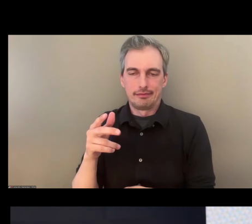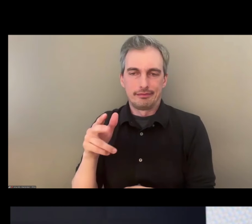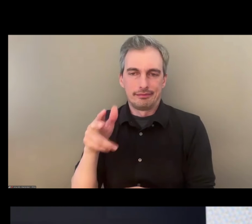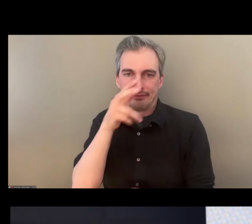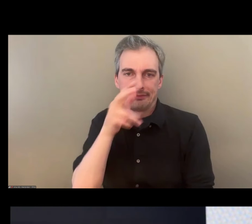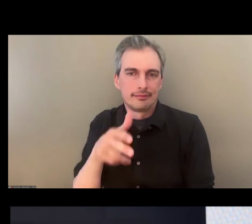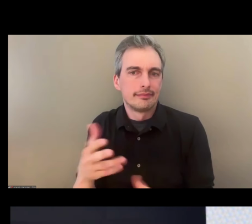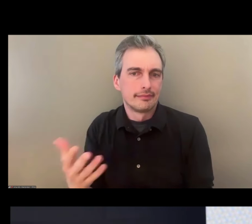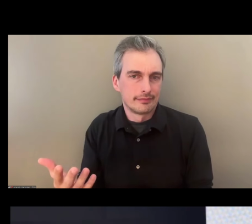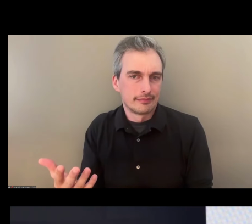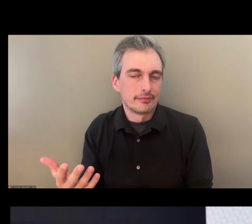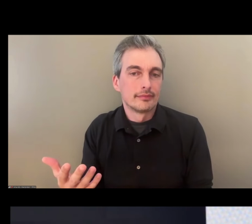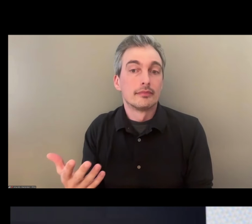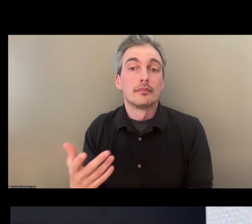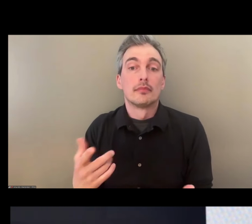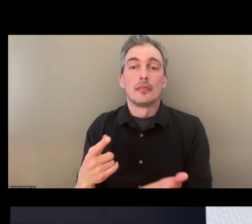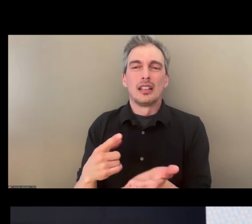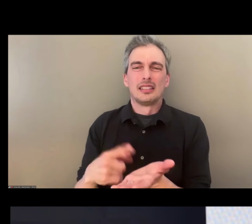being influenced by others too much.